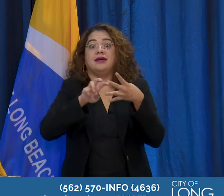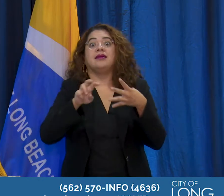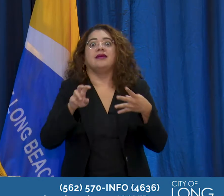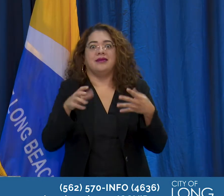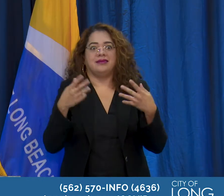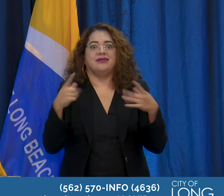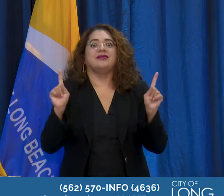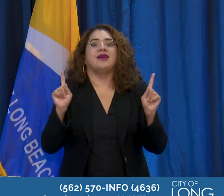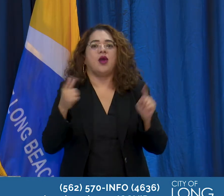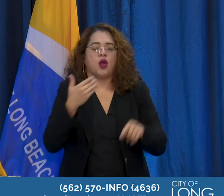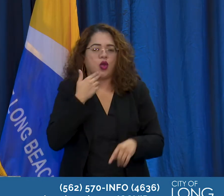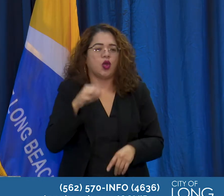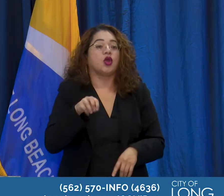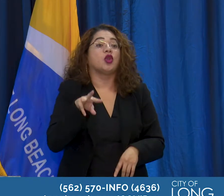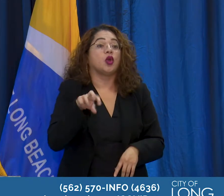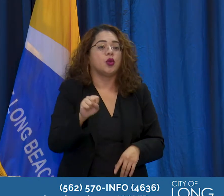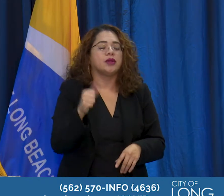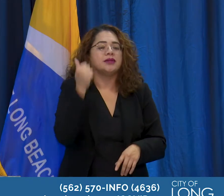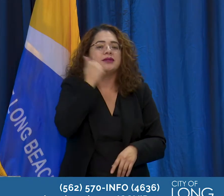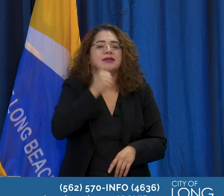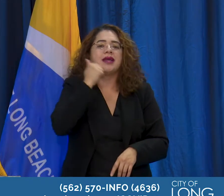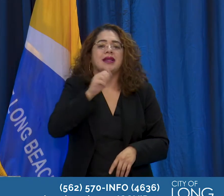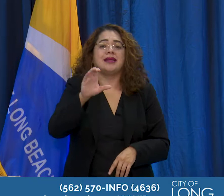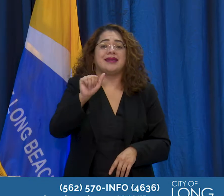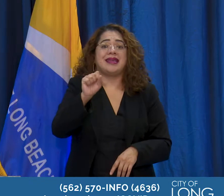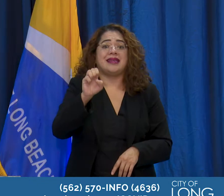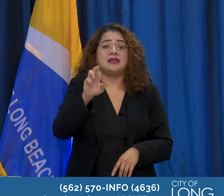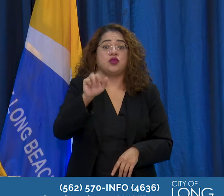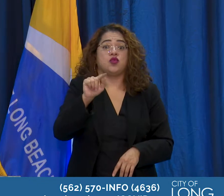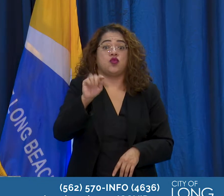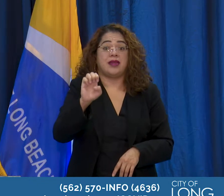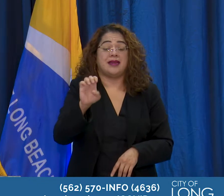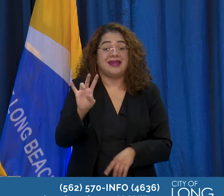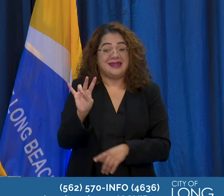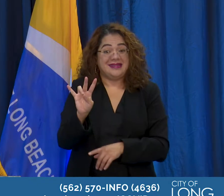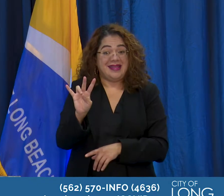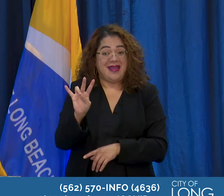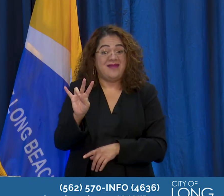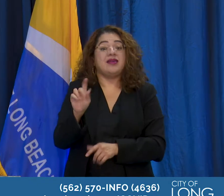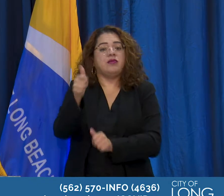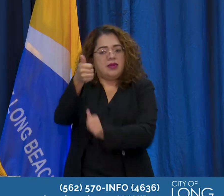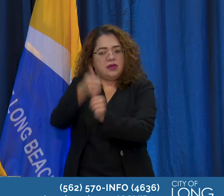For the L.A County, our daily case rate is at 7 per one hundred thousand and our positivity